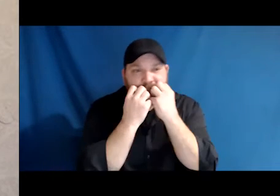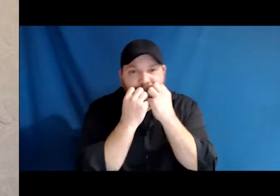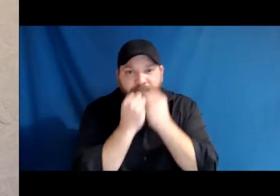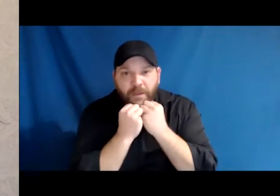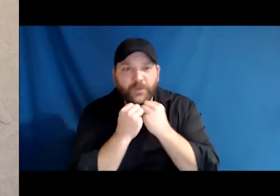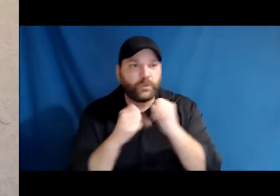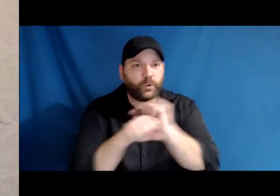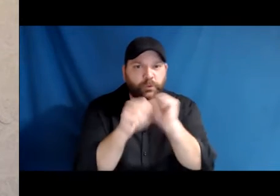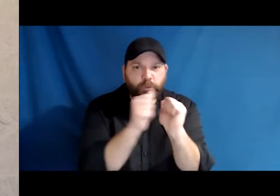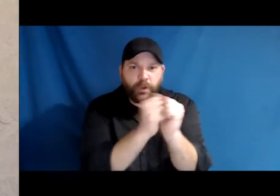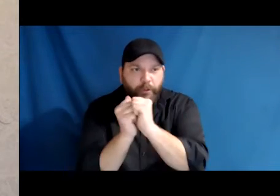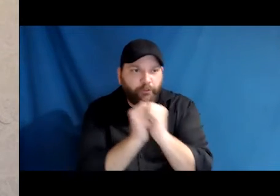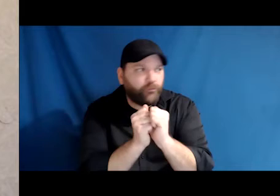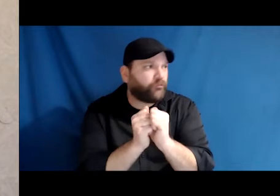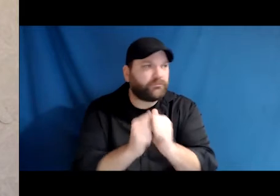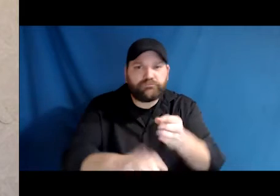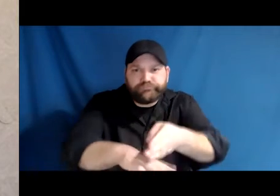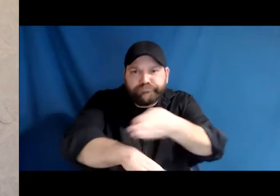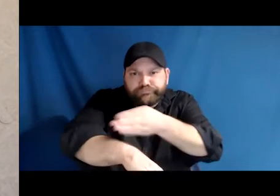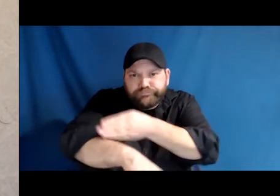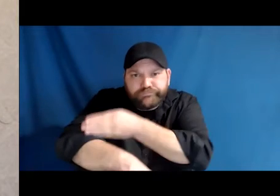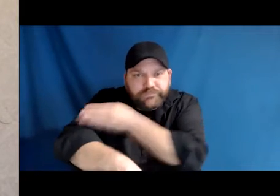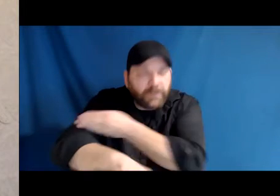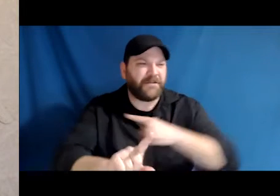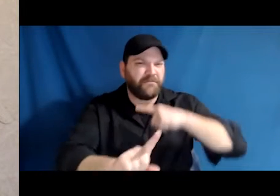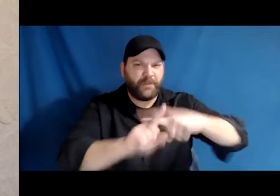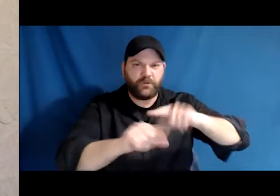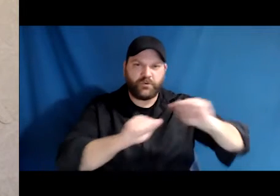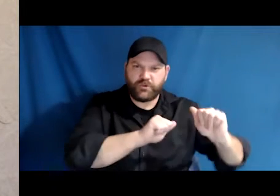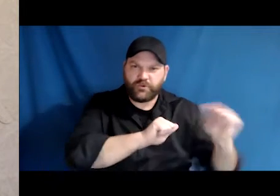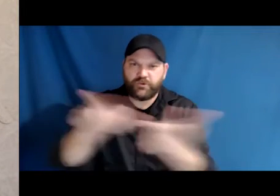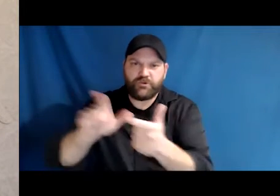and it offers everyone opportunities to have a real impact on Brown.